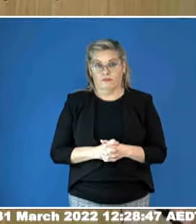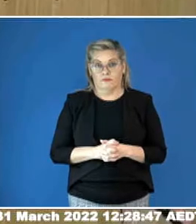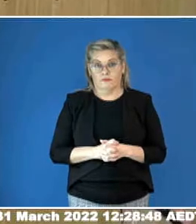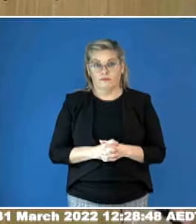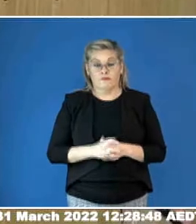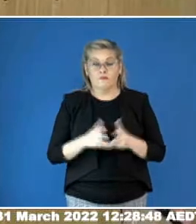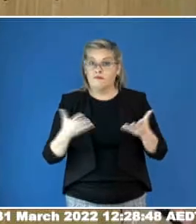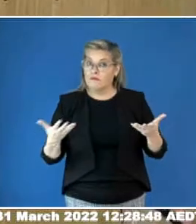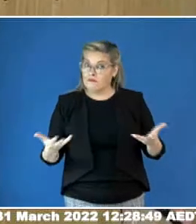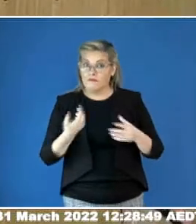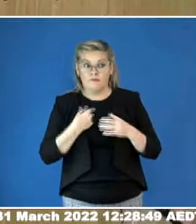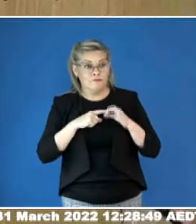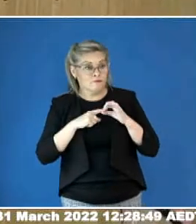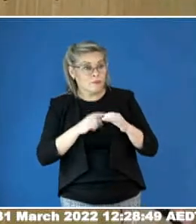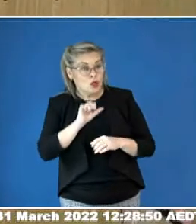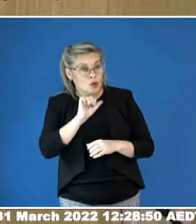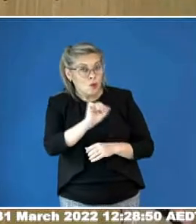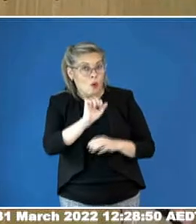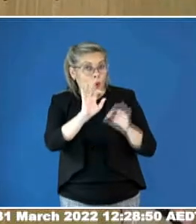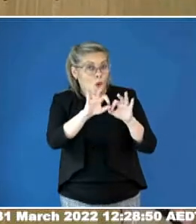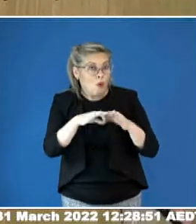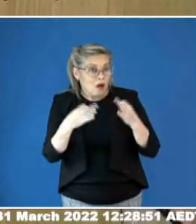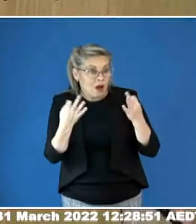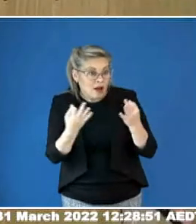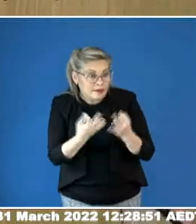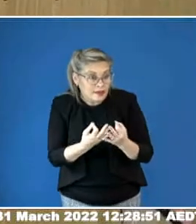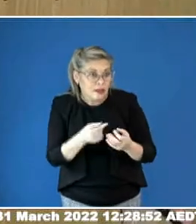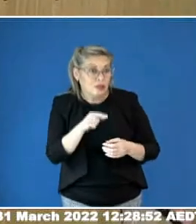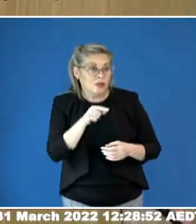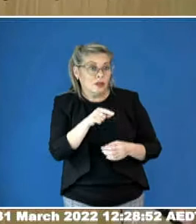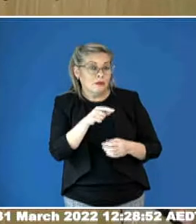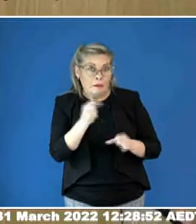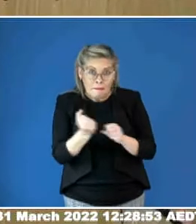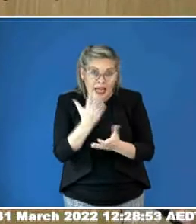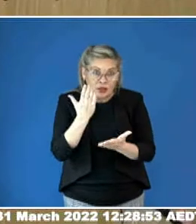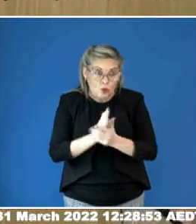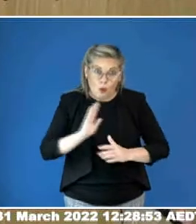ensure that the procedure is actually read and understood by everybody who may be